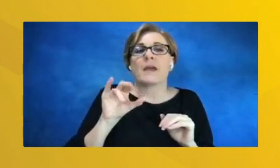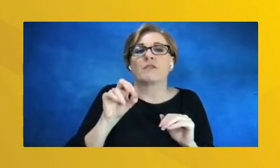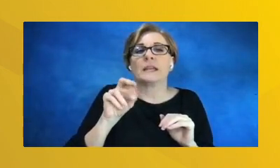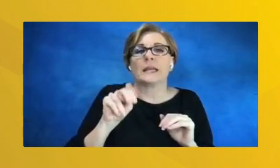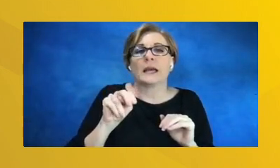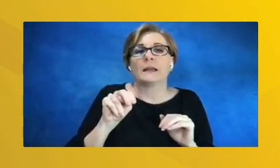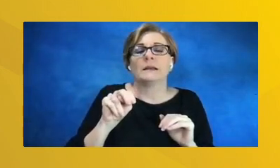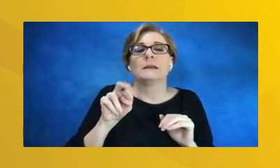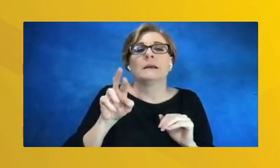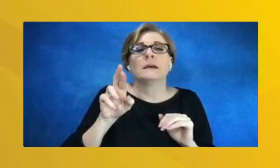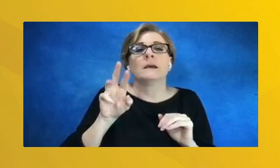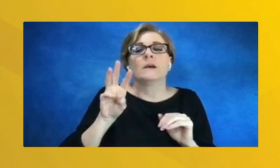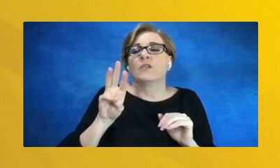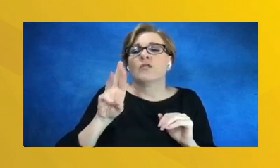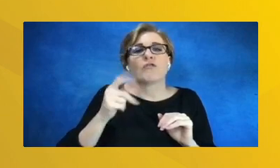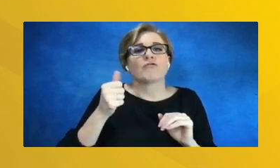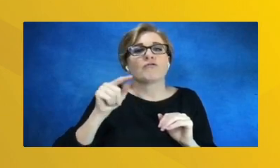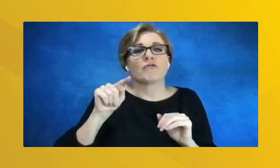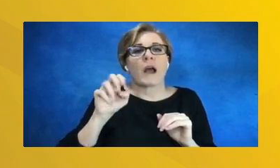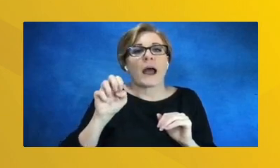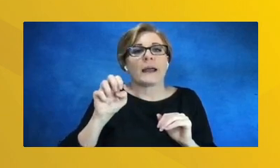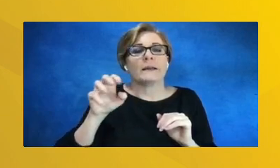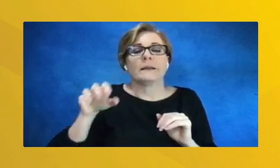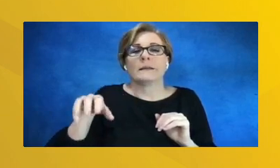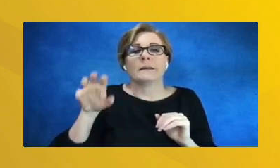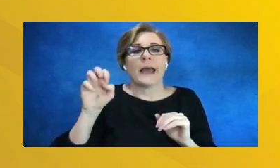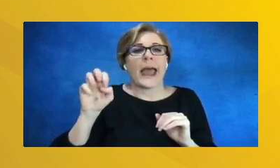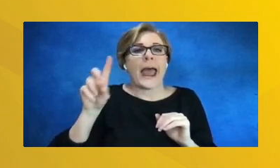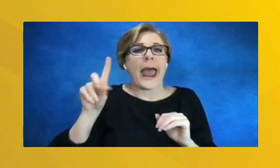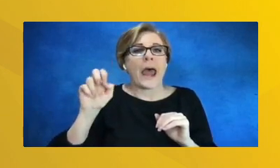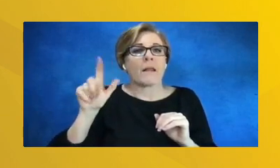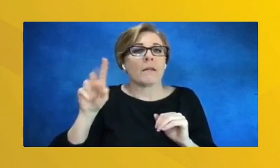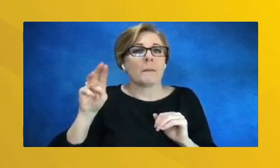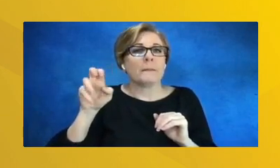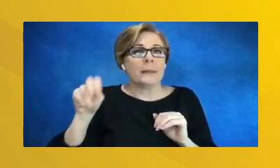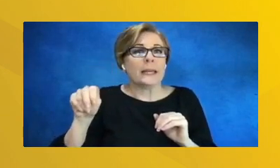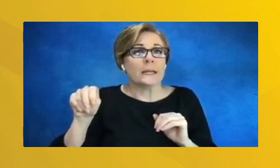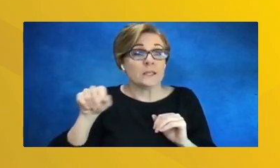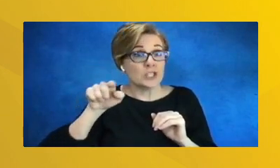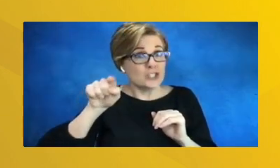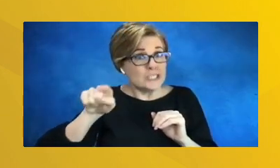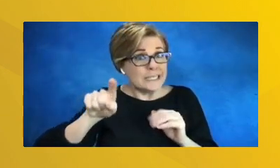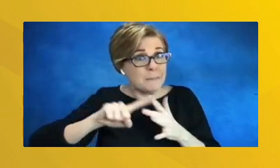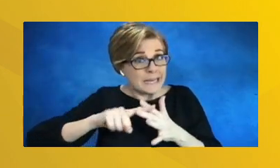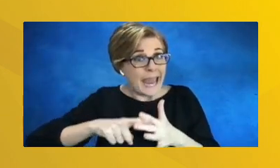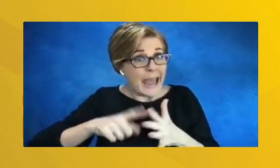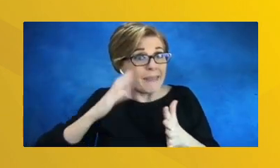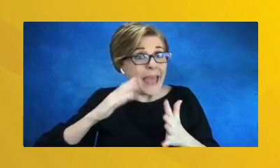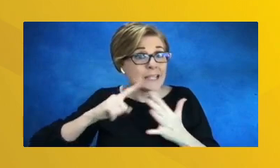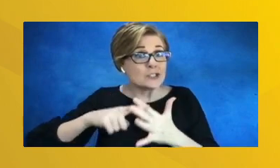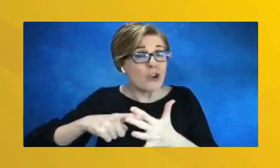We have a giant, beautiful portrait of her on view. It's a portrait that connects us to the idea of a hero. What makes a hero?